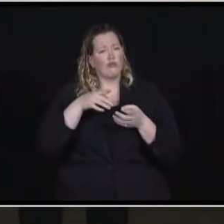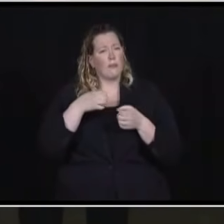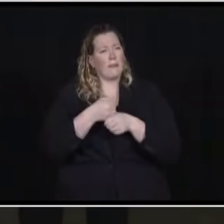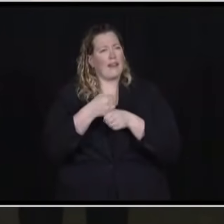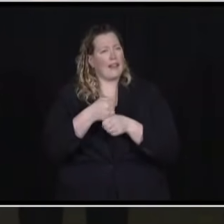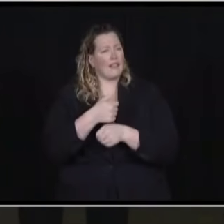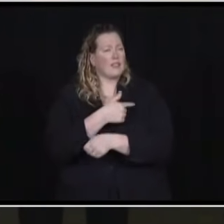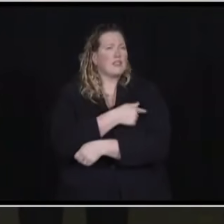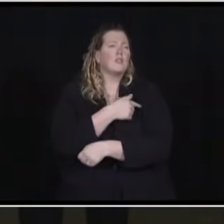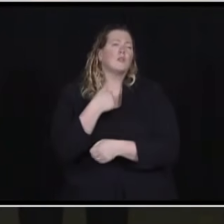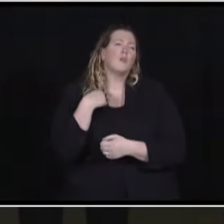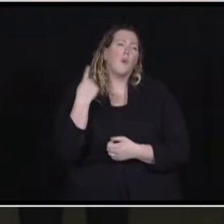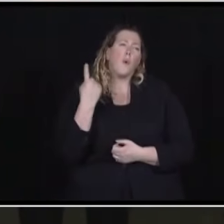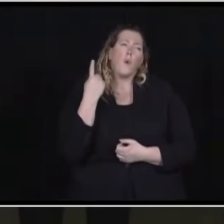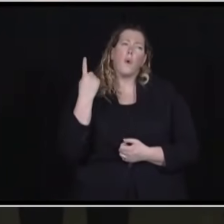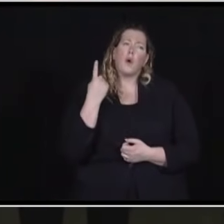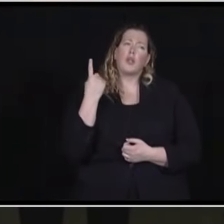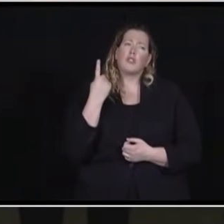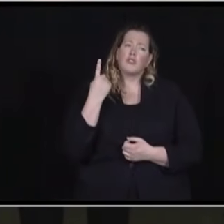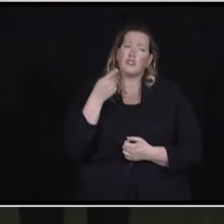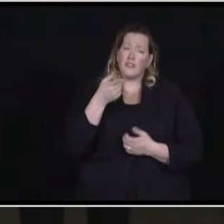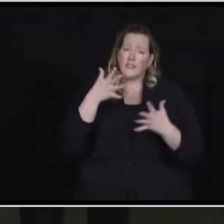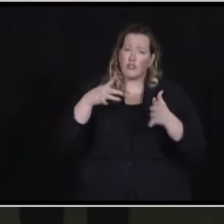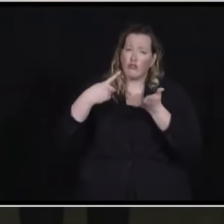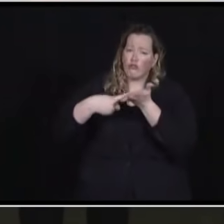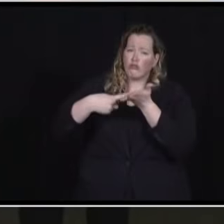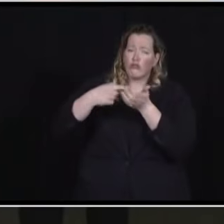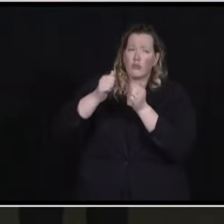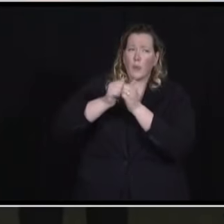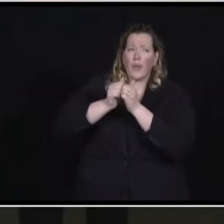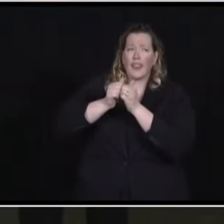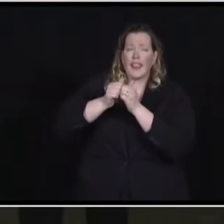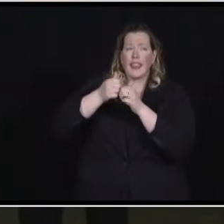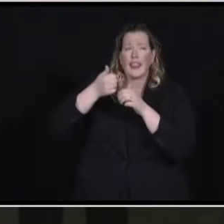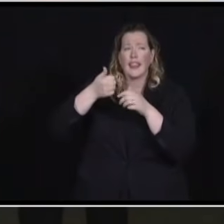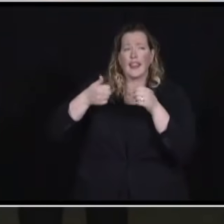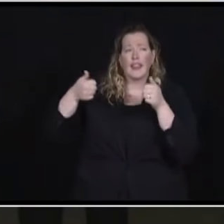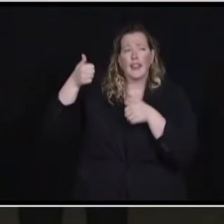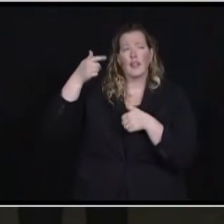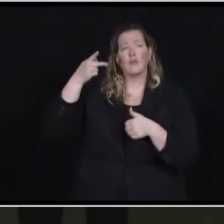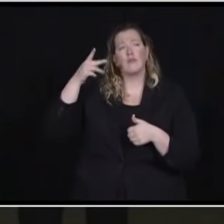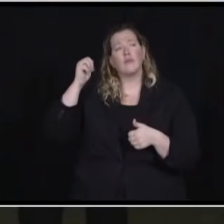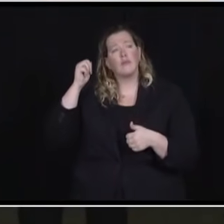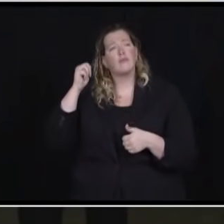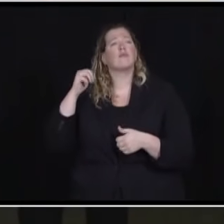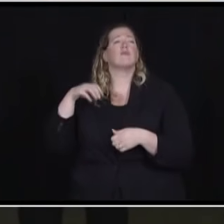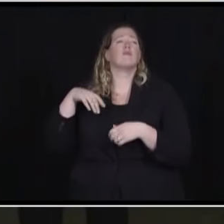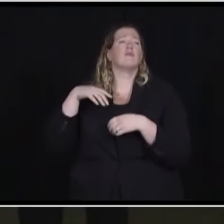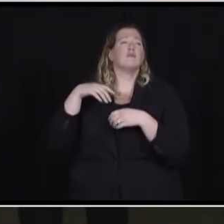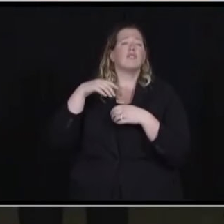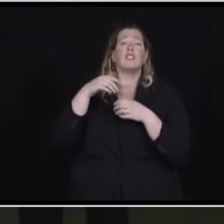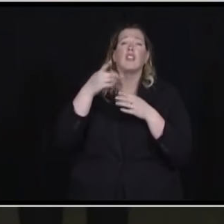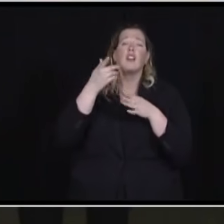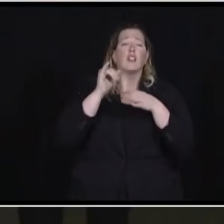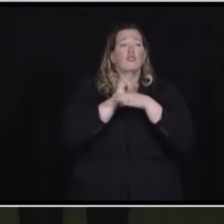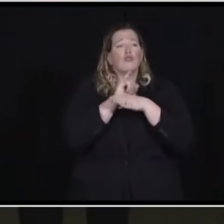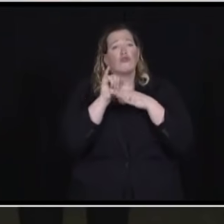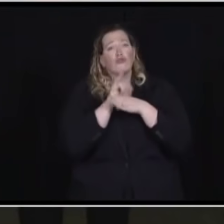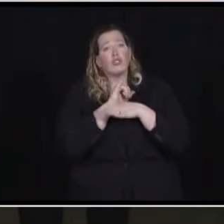Premier I would like to ask you about the idea of manufacturing at home, you raised this yesterday and am wondering if you raised